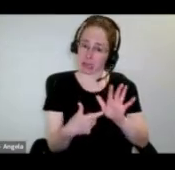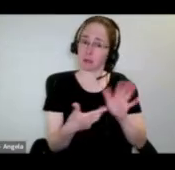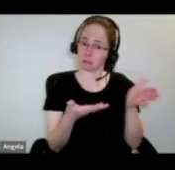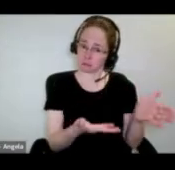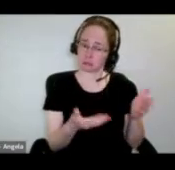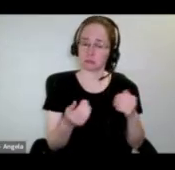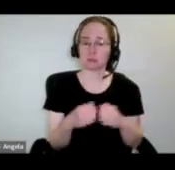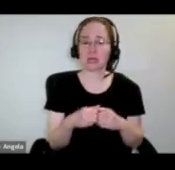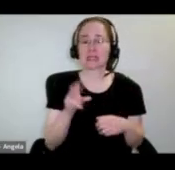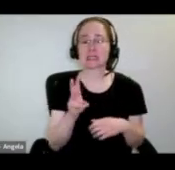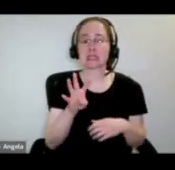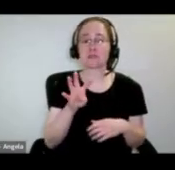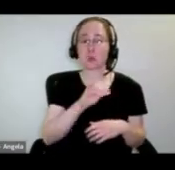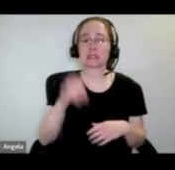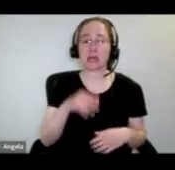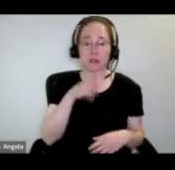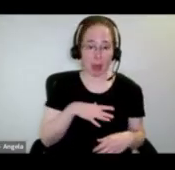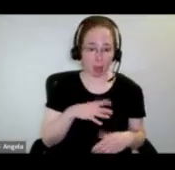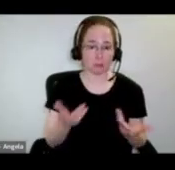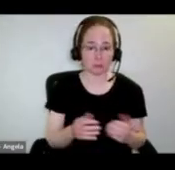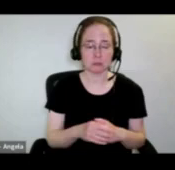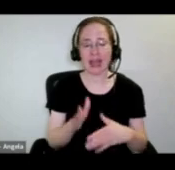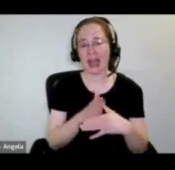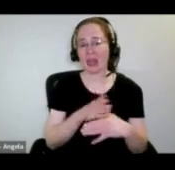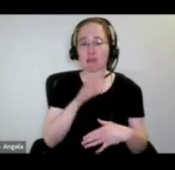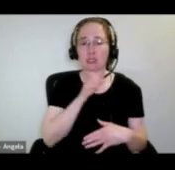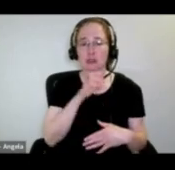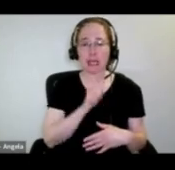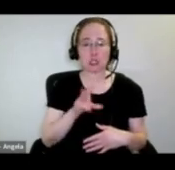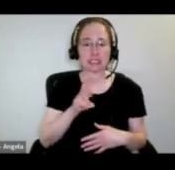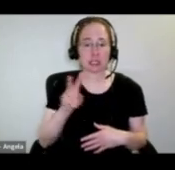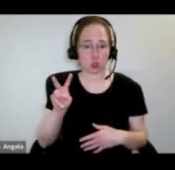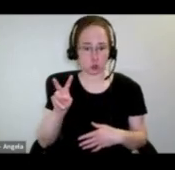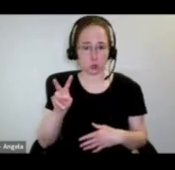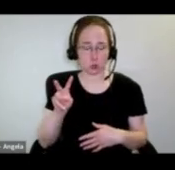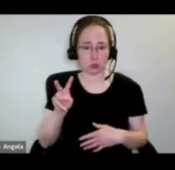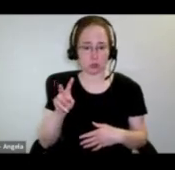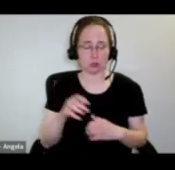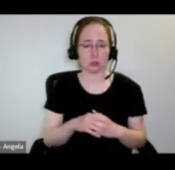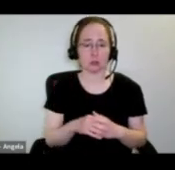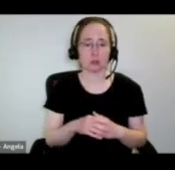Rosa Plasencia: There are some demographics that are example on the slides, such as 64% were female.